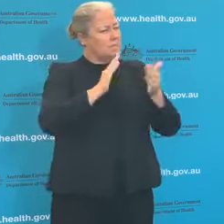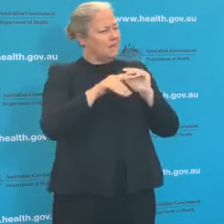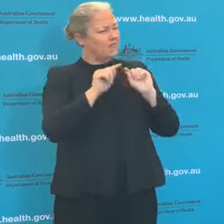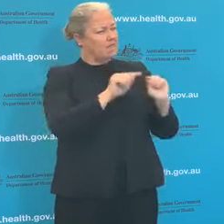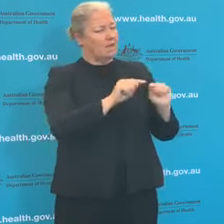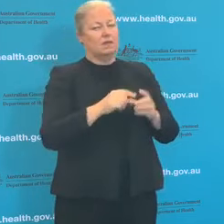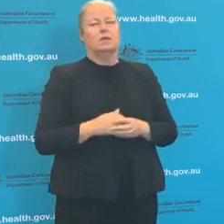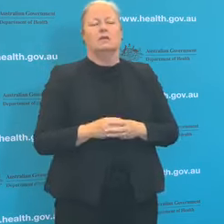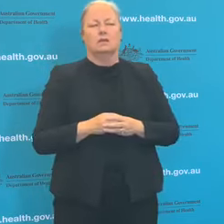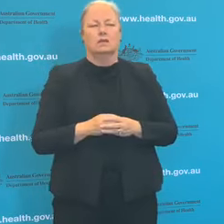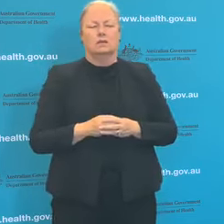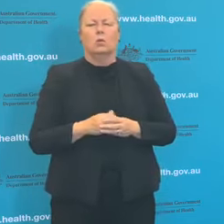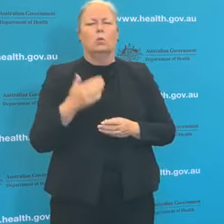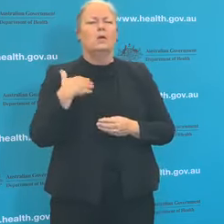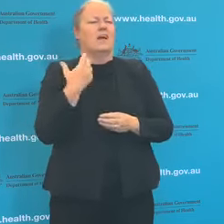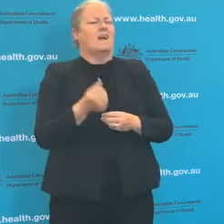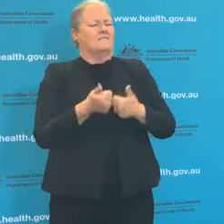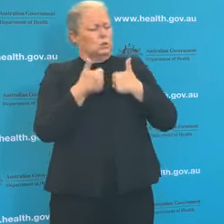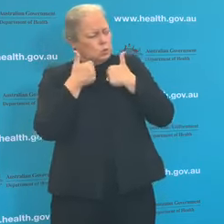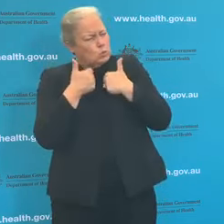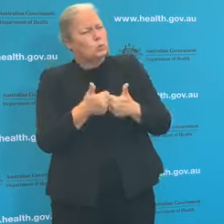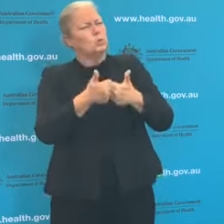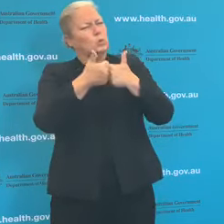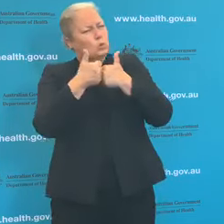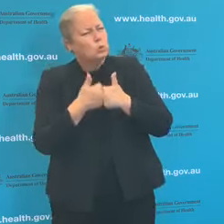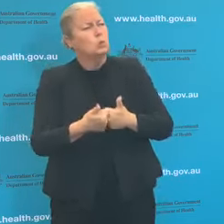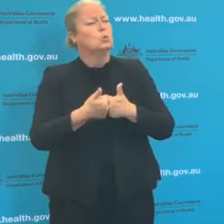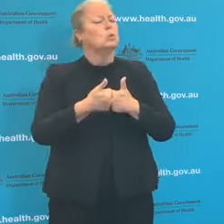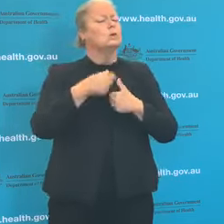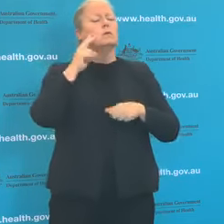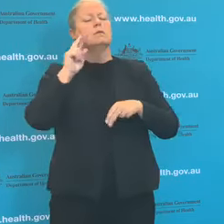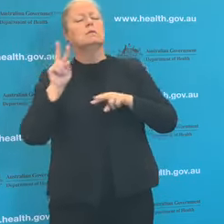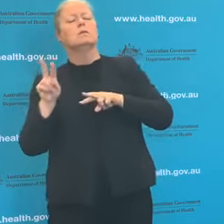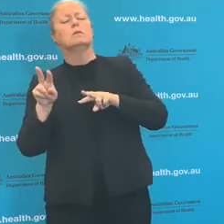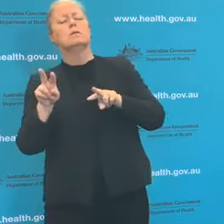Sure. We have a supply line of tests now. We are much more confident in our supply line of tests.